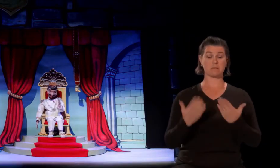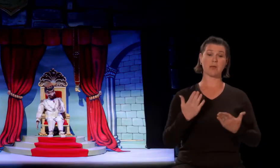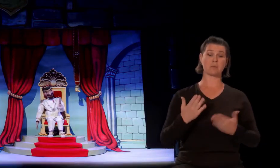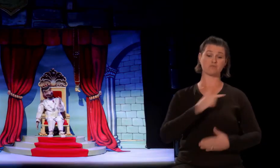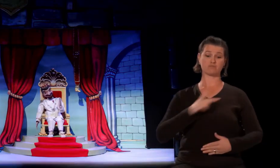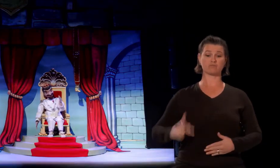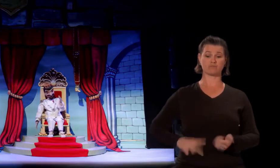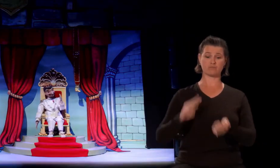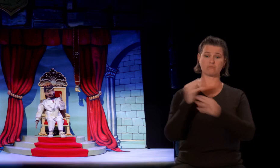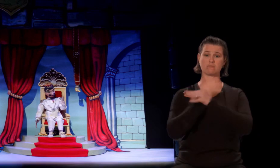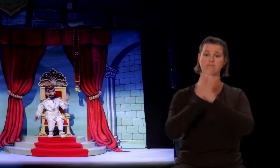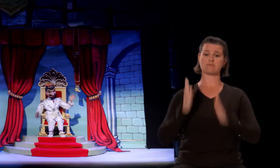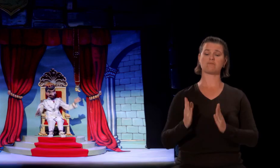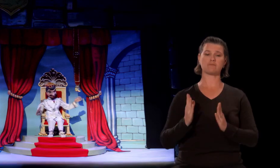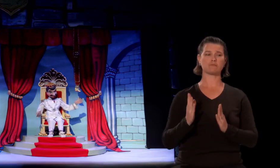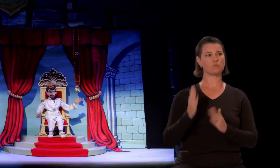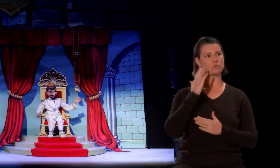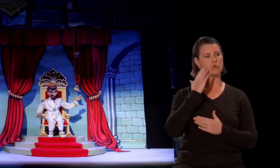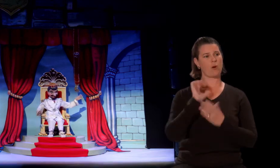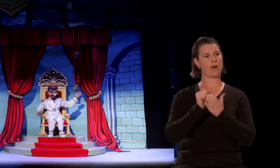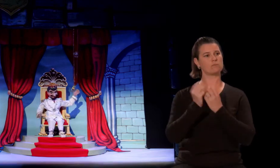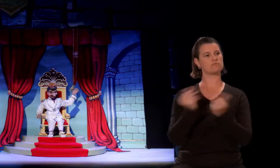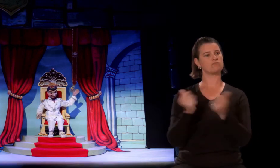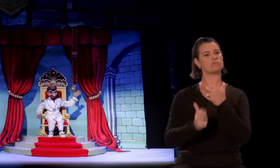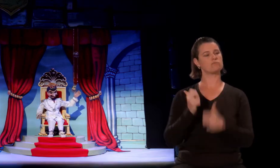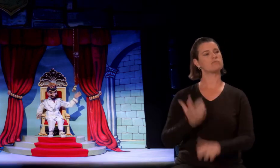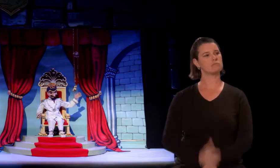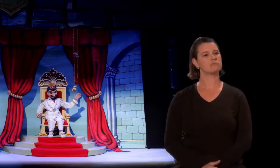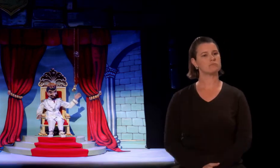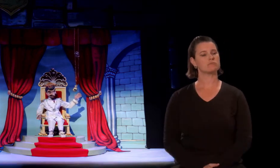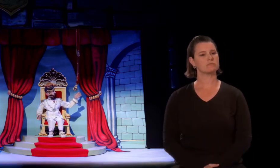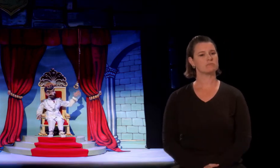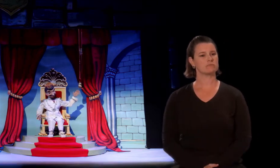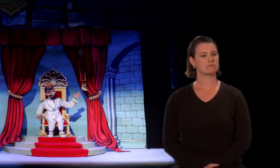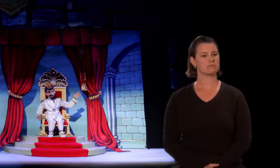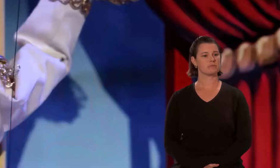will have a sensible solution. [narrator] The king rang a gong